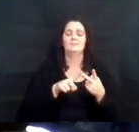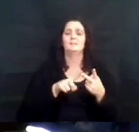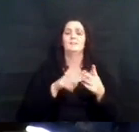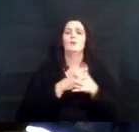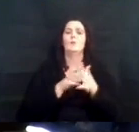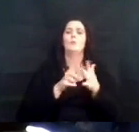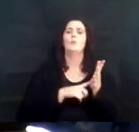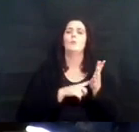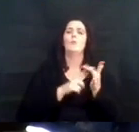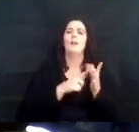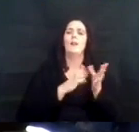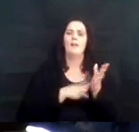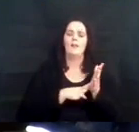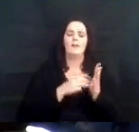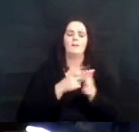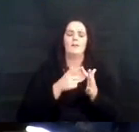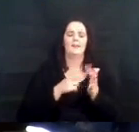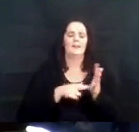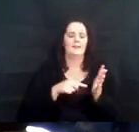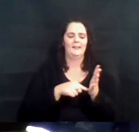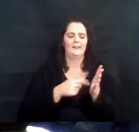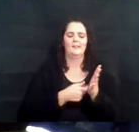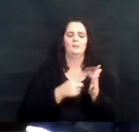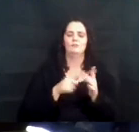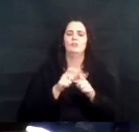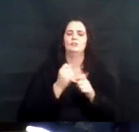Okay so, I'm going to show you those images now as I switch